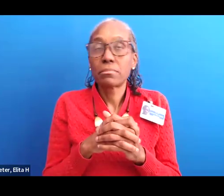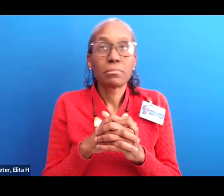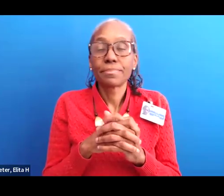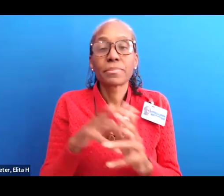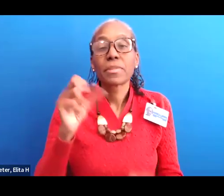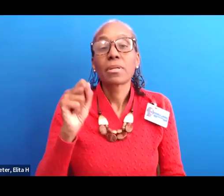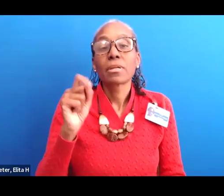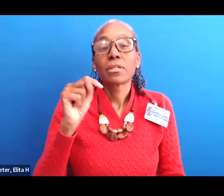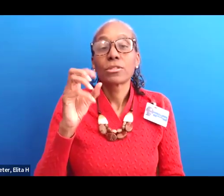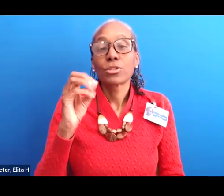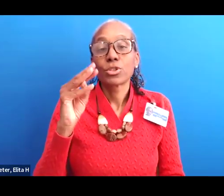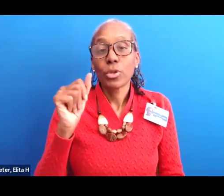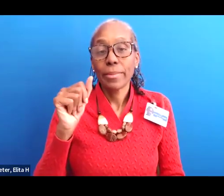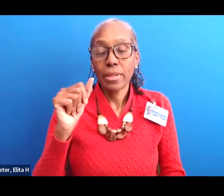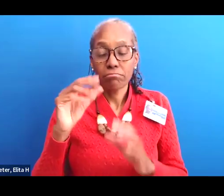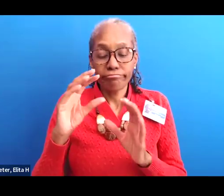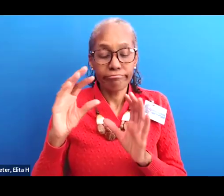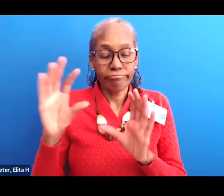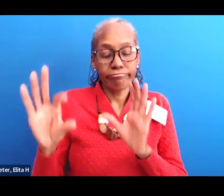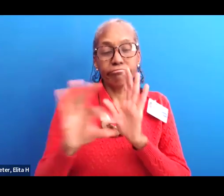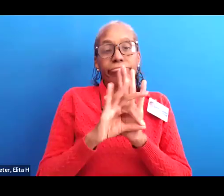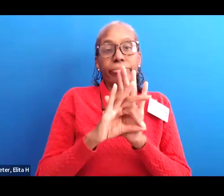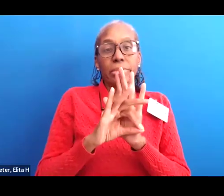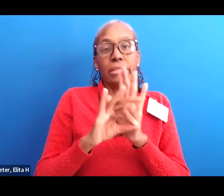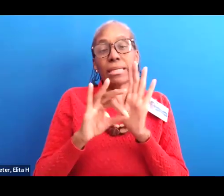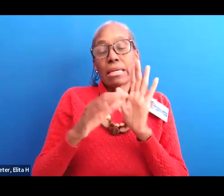placed in your abdomen, and then you basically flush out the bowel.